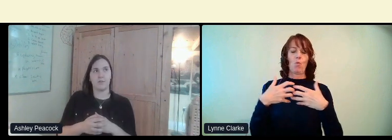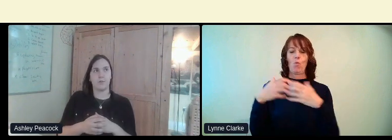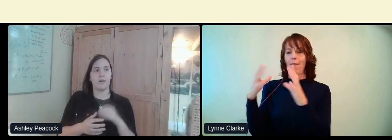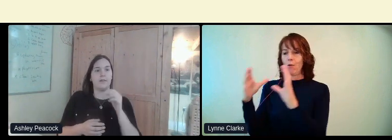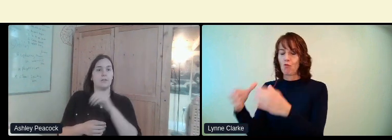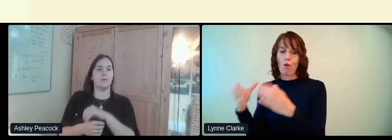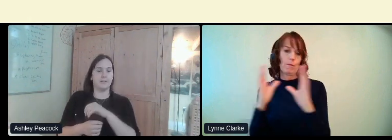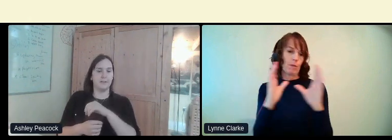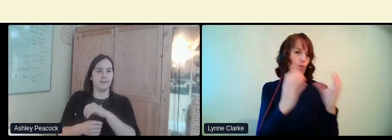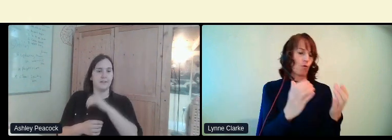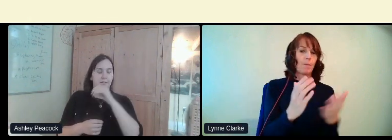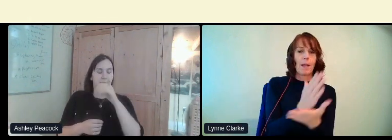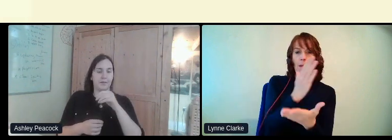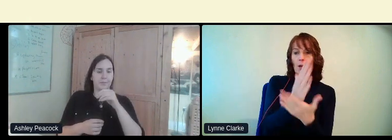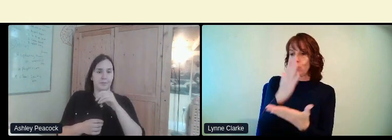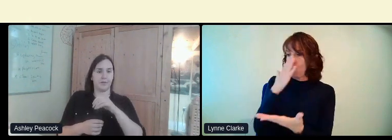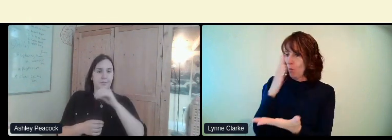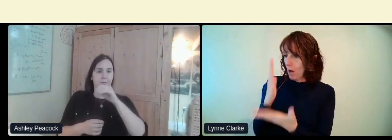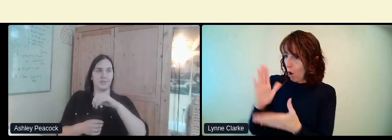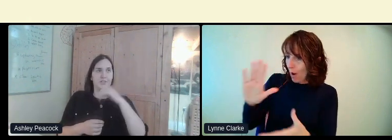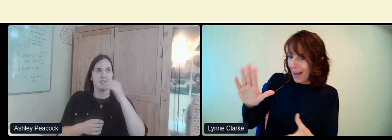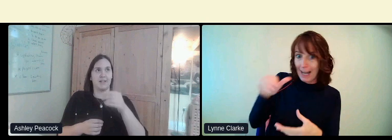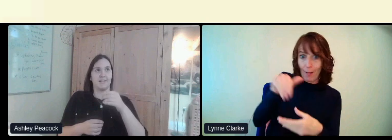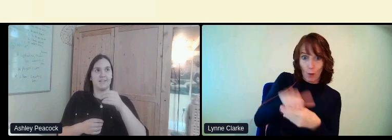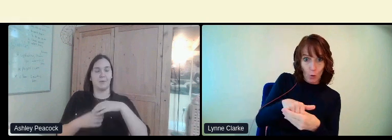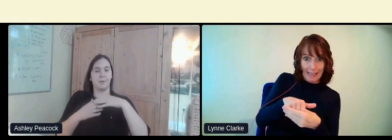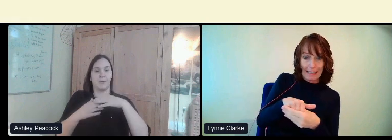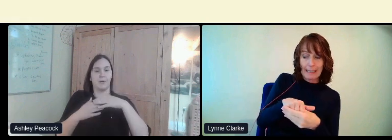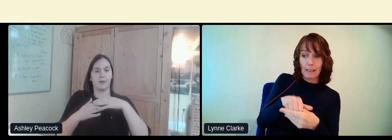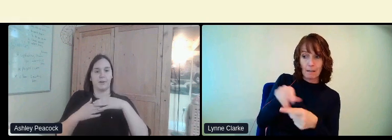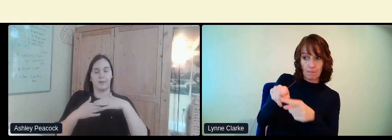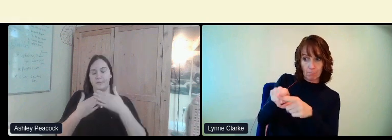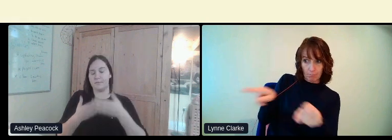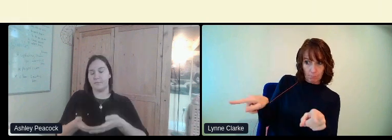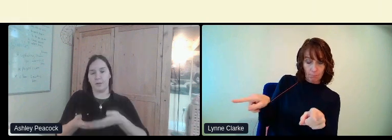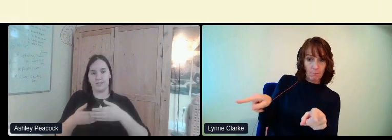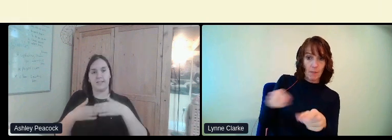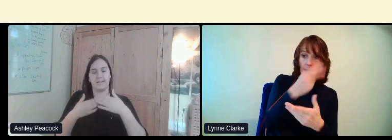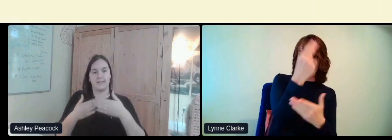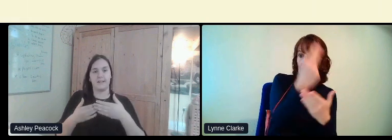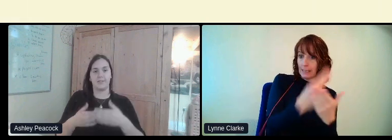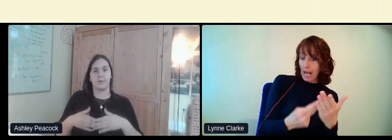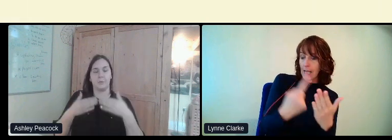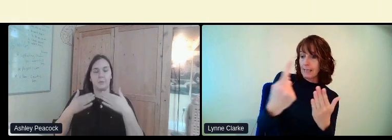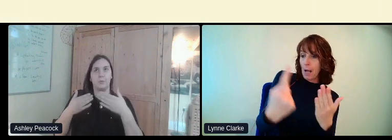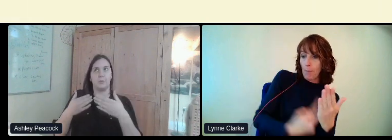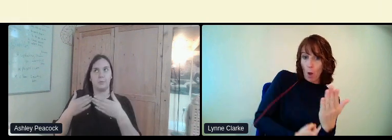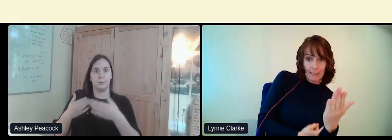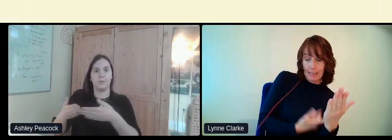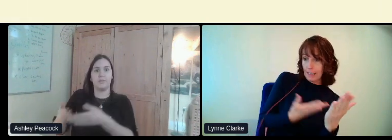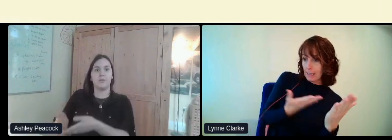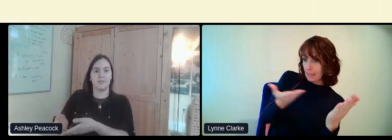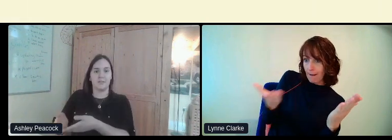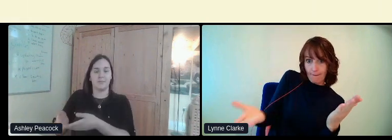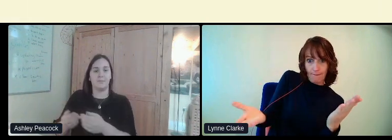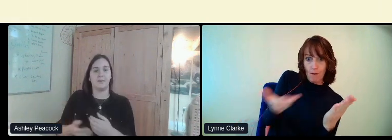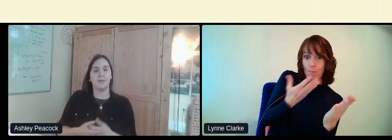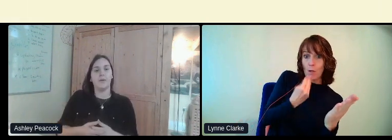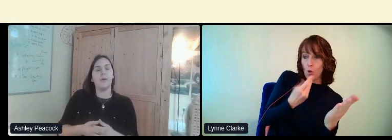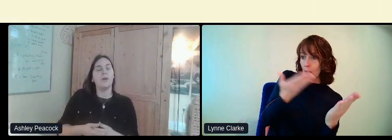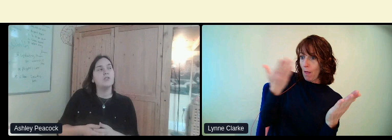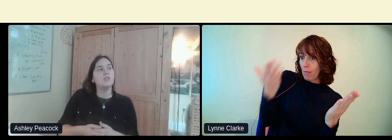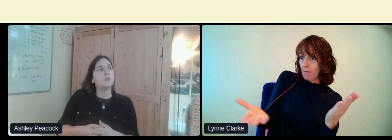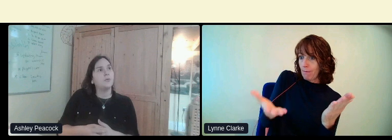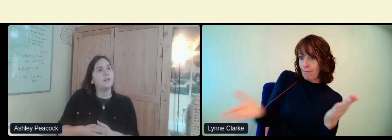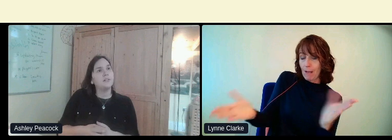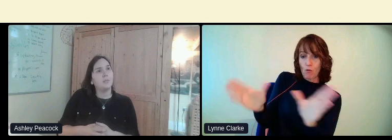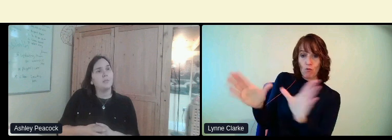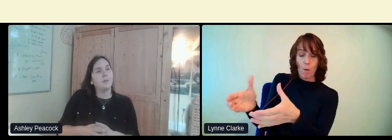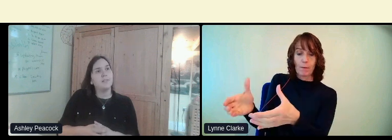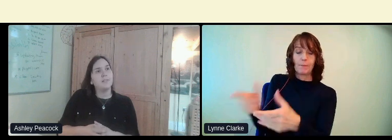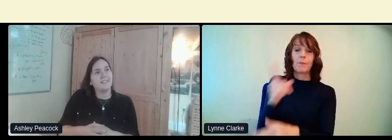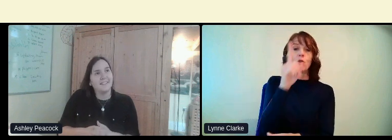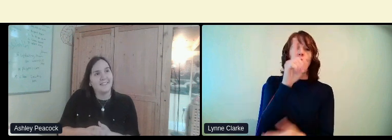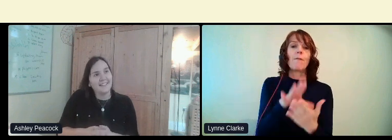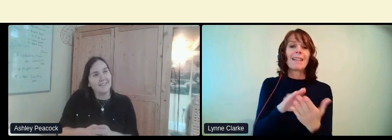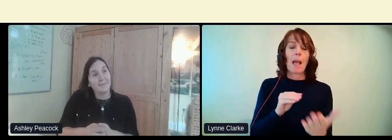that we are including the people in which the designs policies will be used. For example where